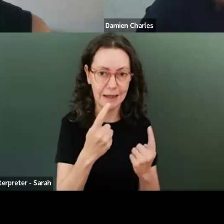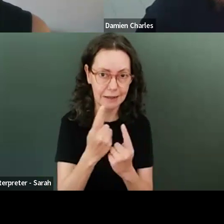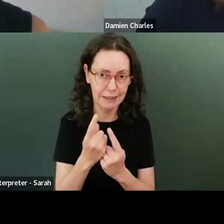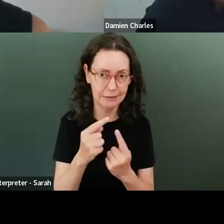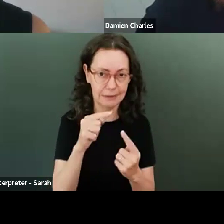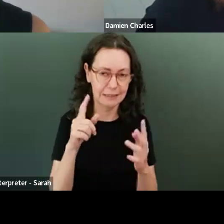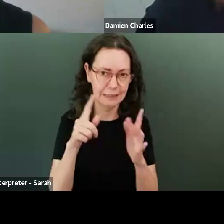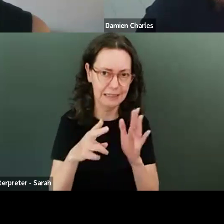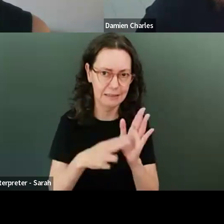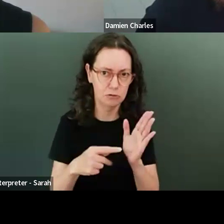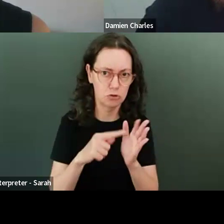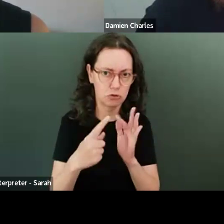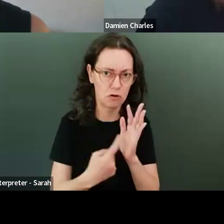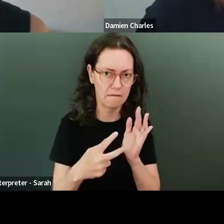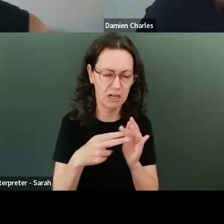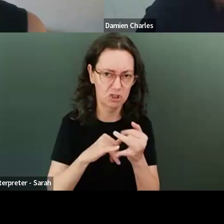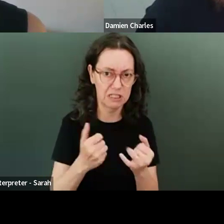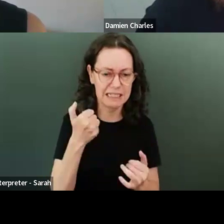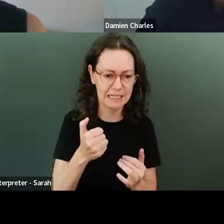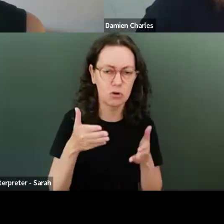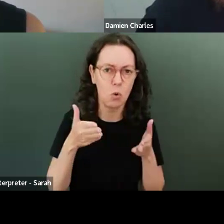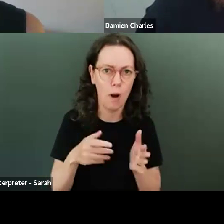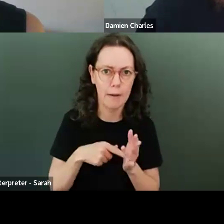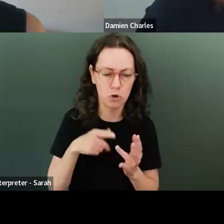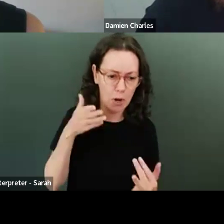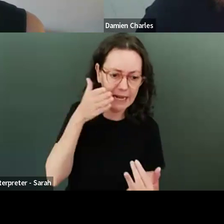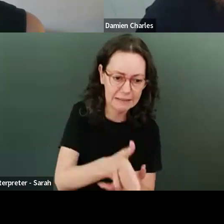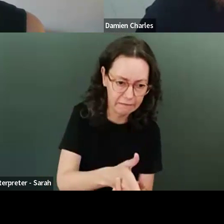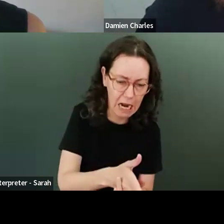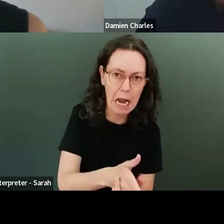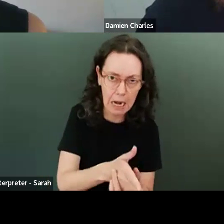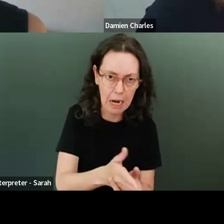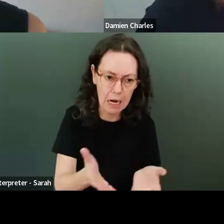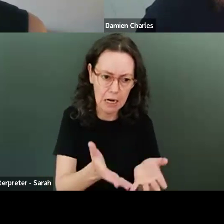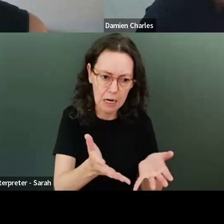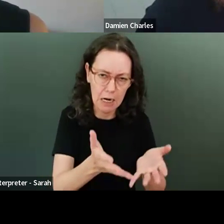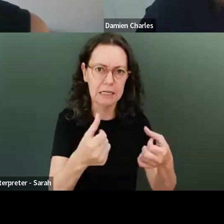the evidence suggests you know